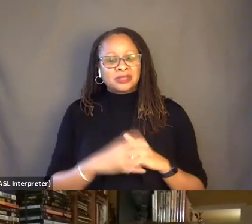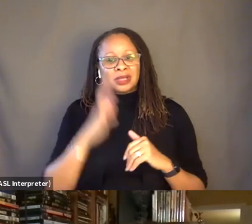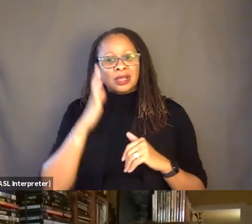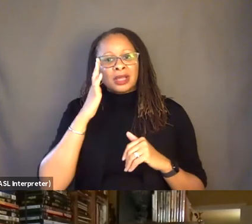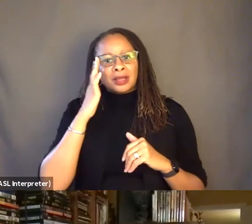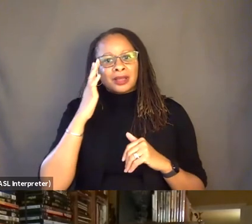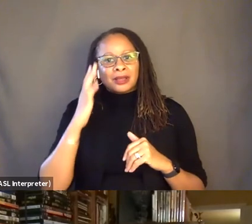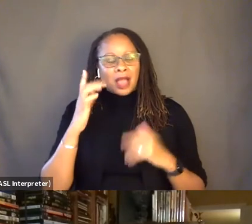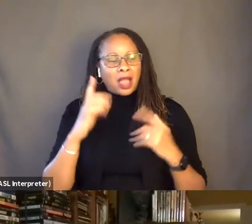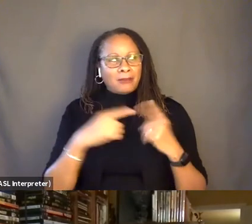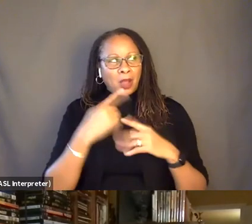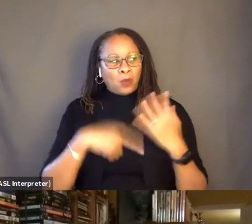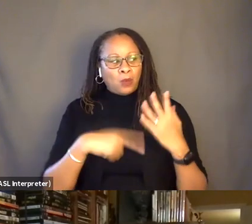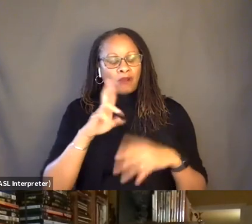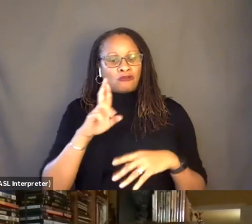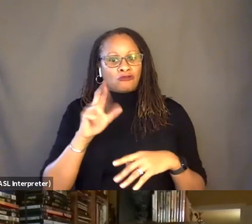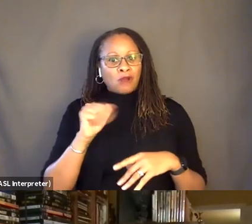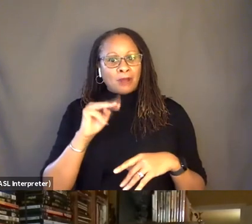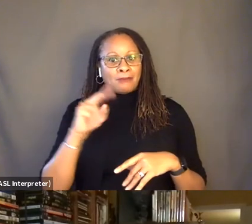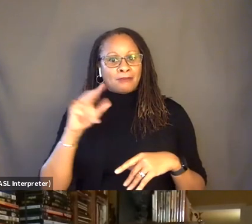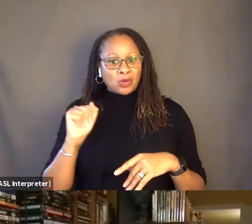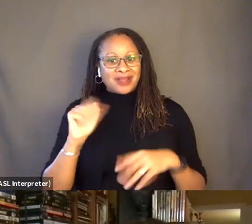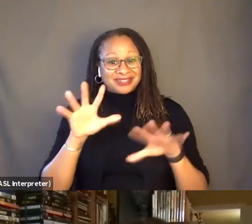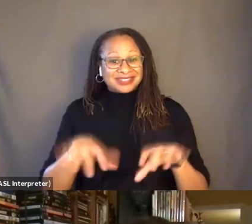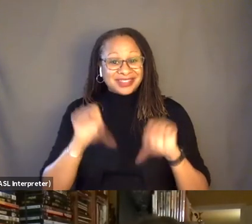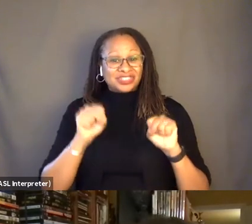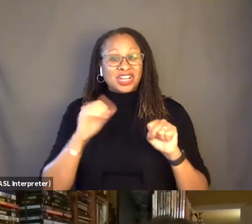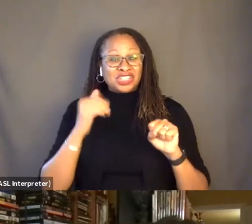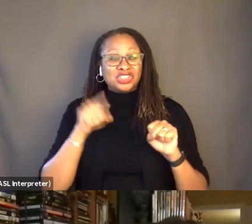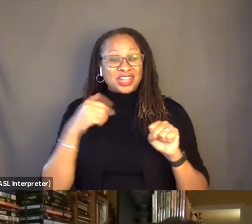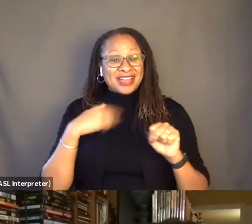has captured, she has 800 hours of video, of film.